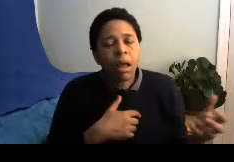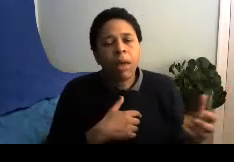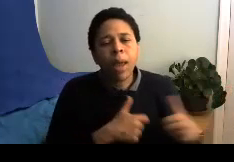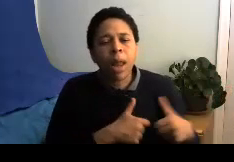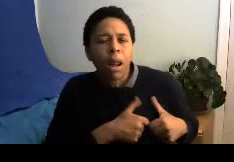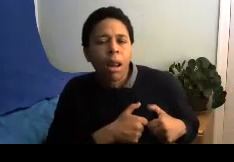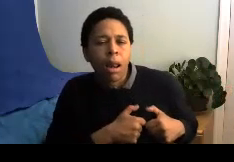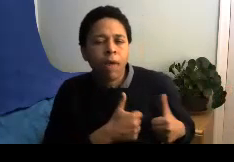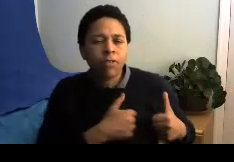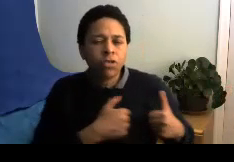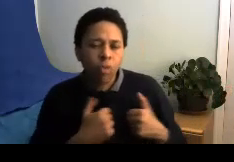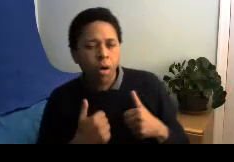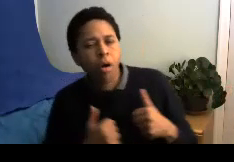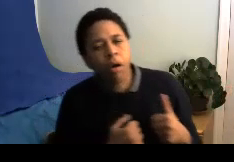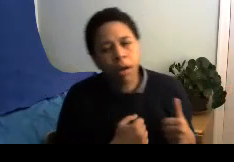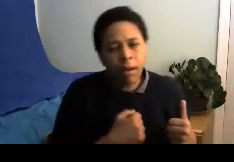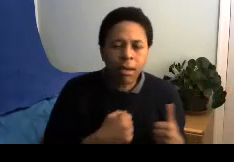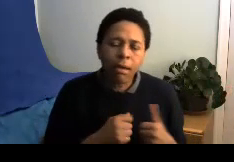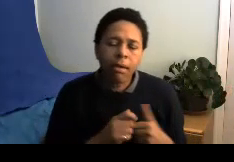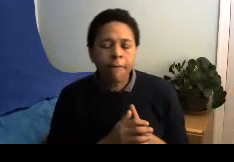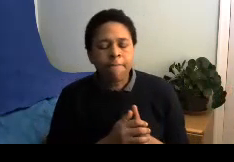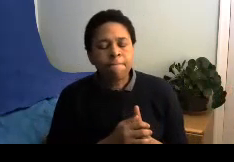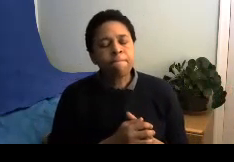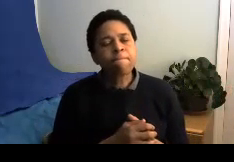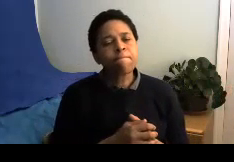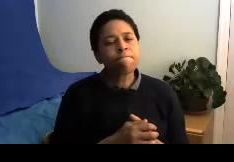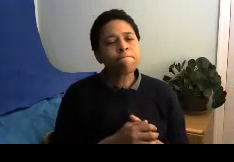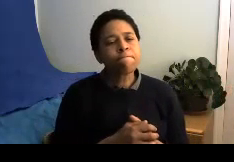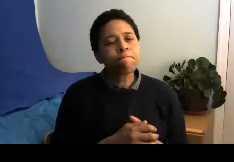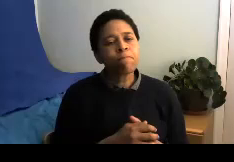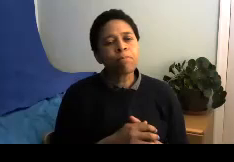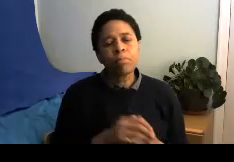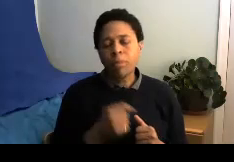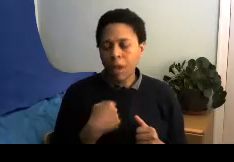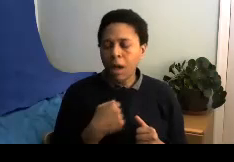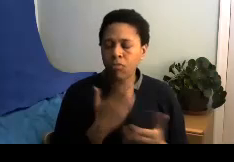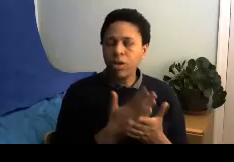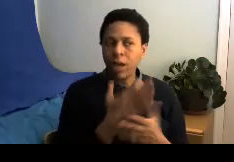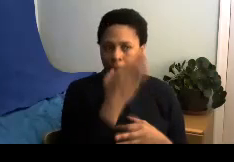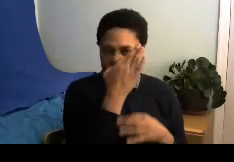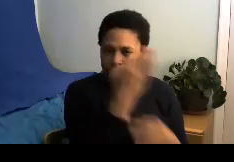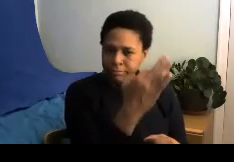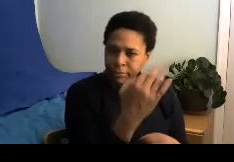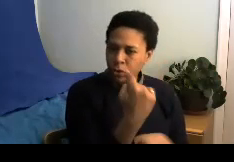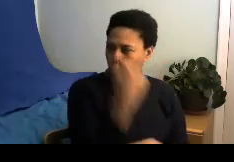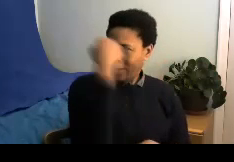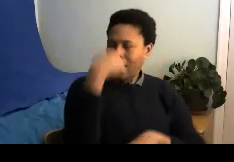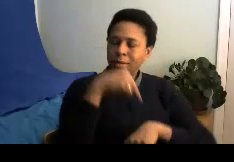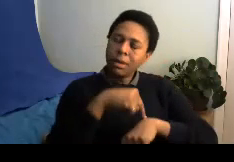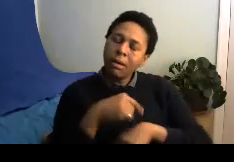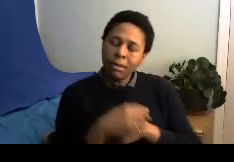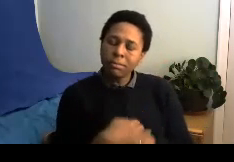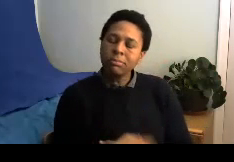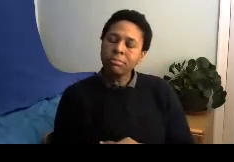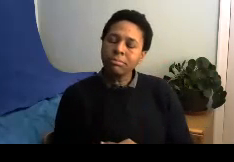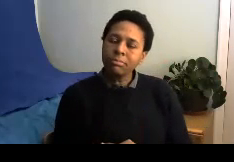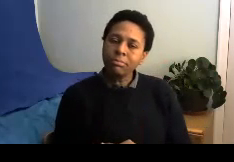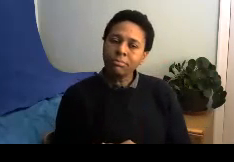stuff. Um, so yeah, really, sort of drawn to that period. And that will be my sort of, you know, Rainbow Milk was the book